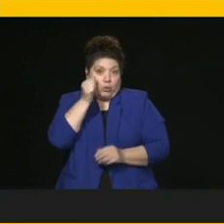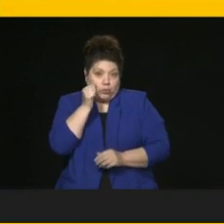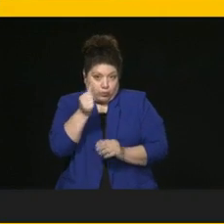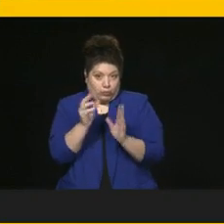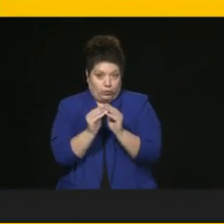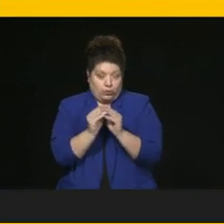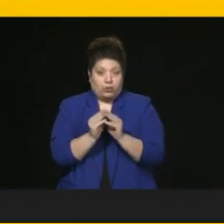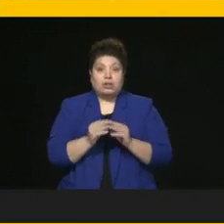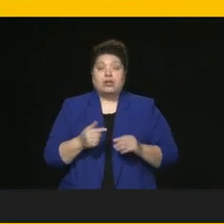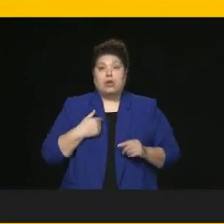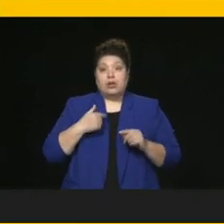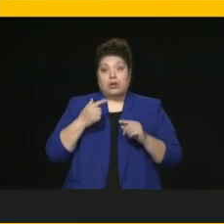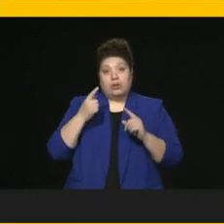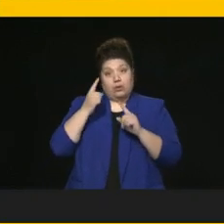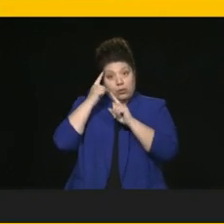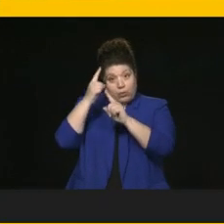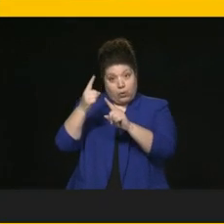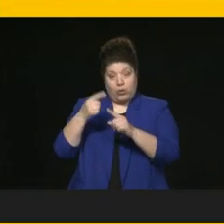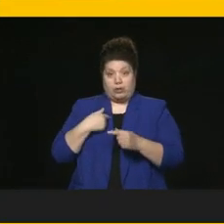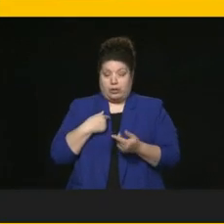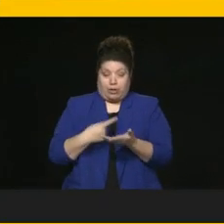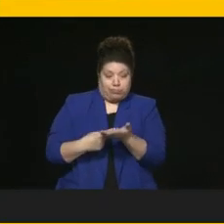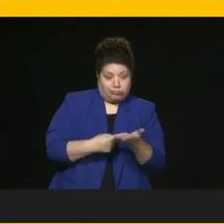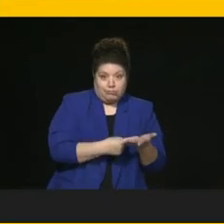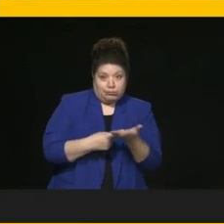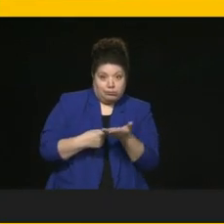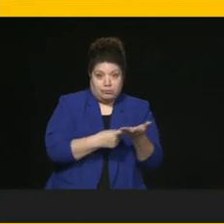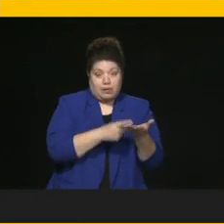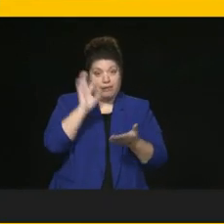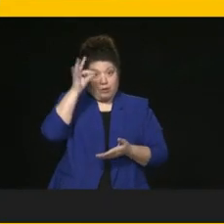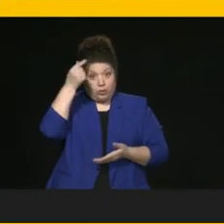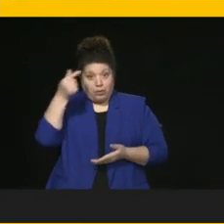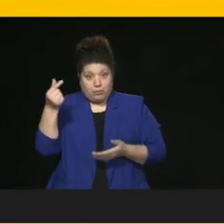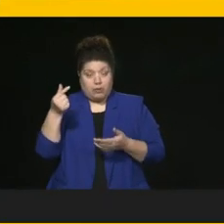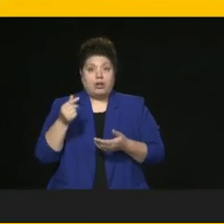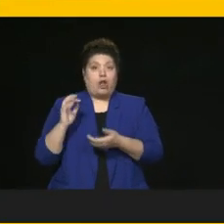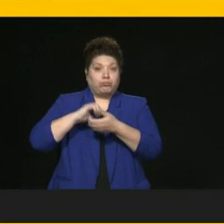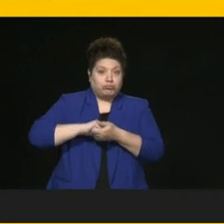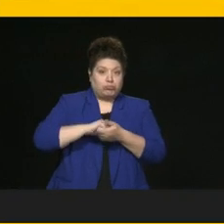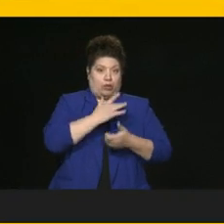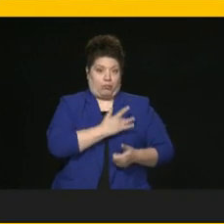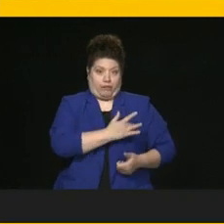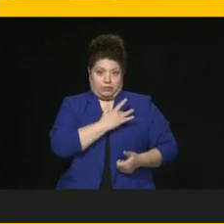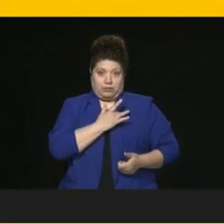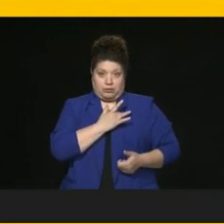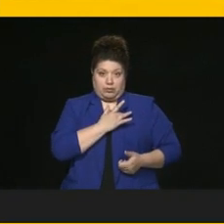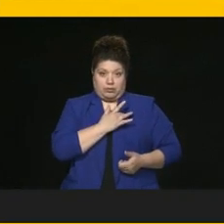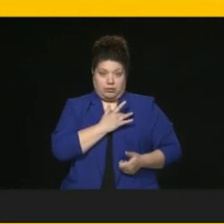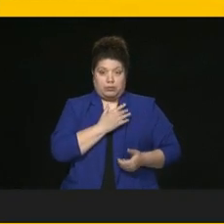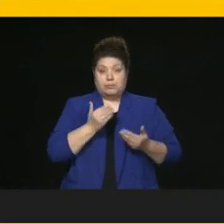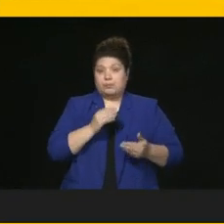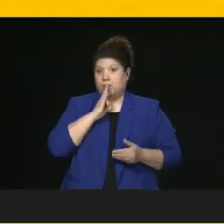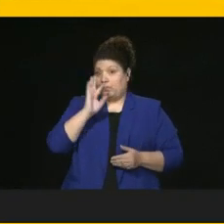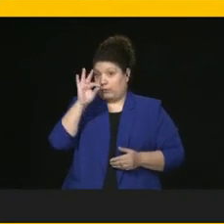WITH THE PREMIERS TOMORROW. THE IDEA THIS WOULD BE DONE